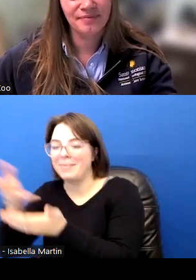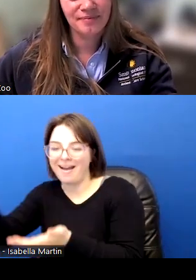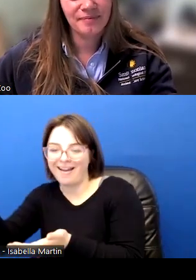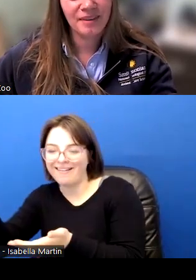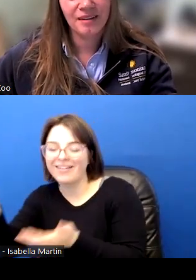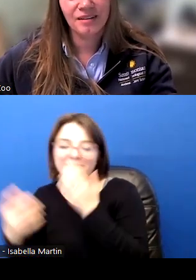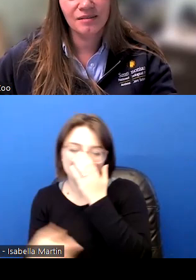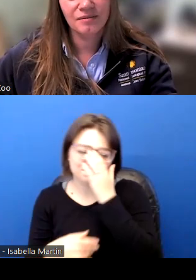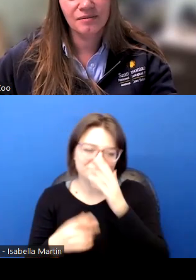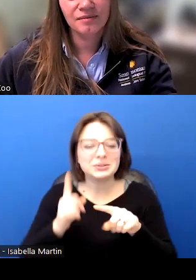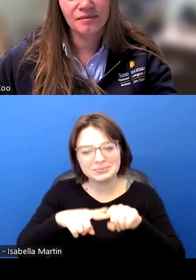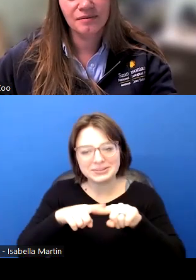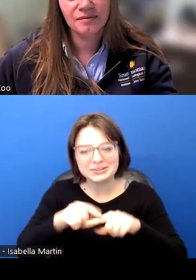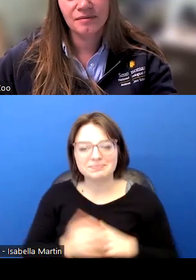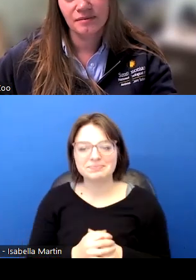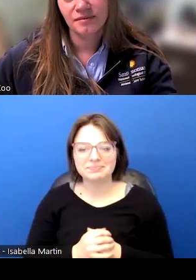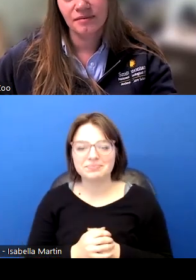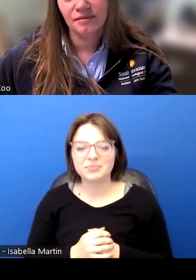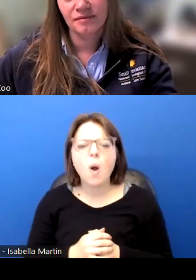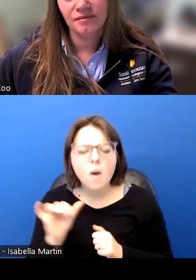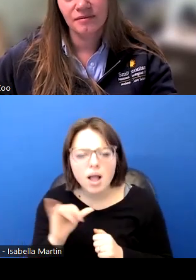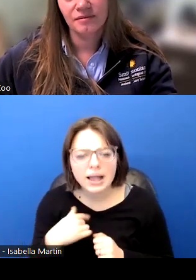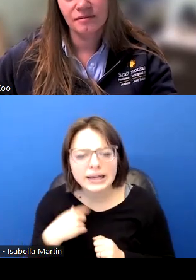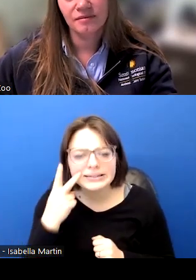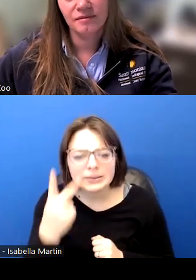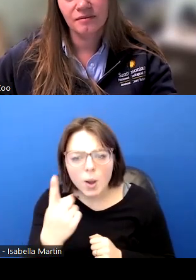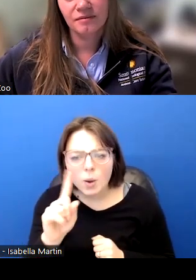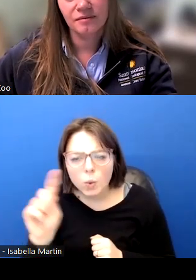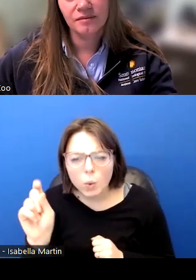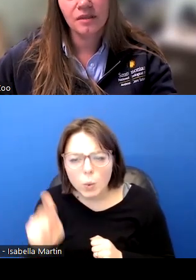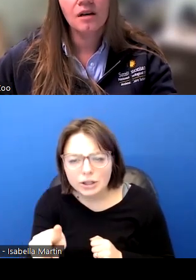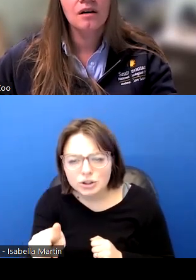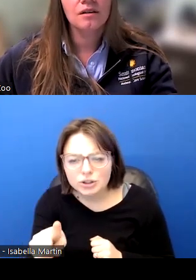Um Erin we did have a question, can you clarify you mentioned brows that we feed out brows.